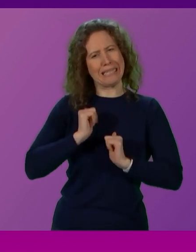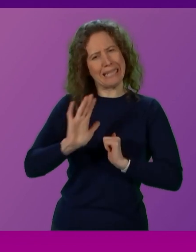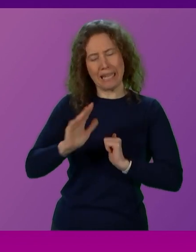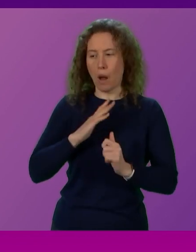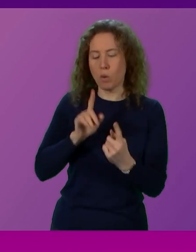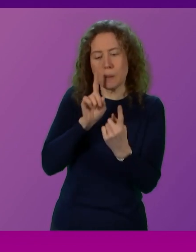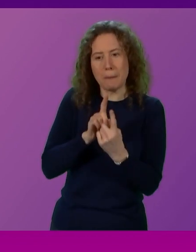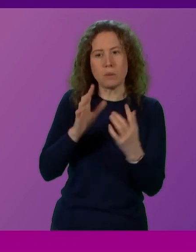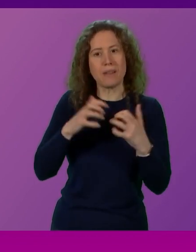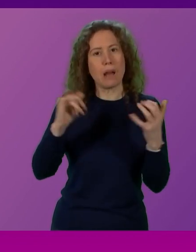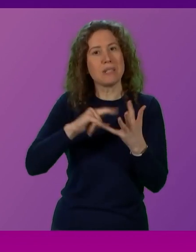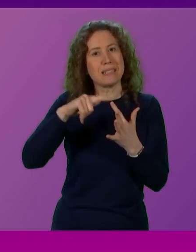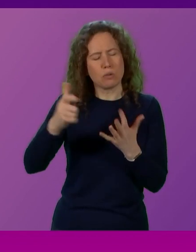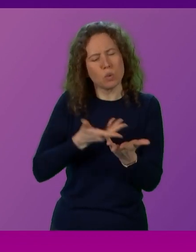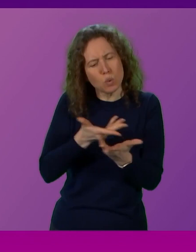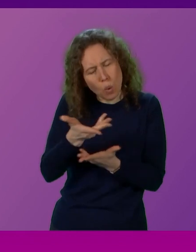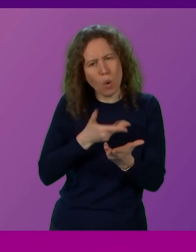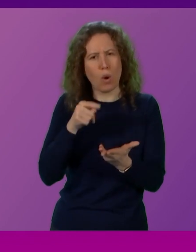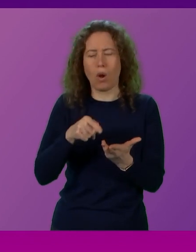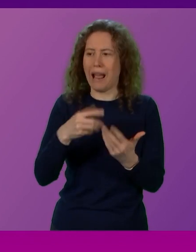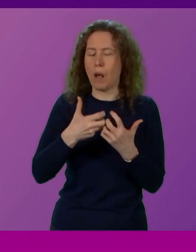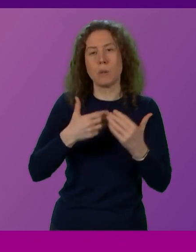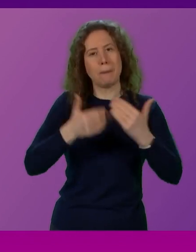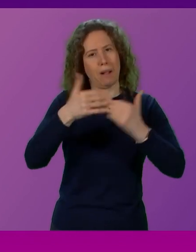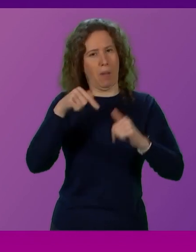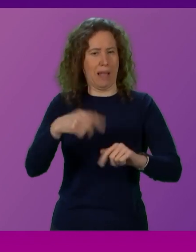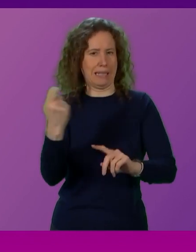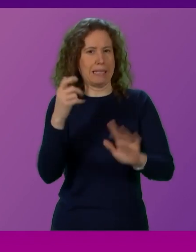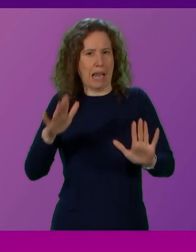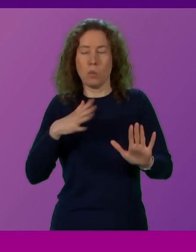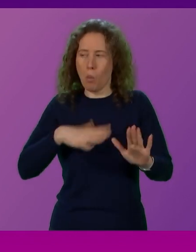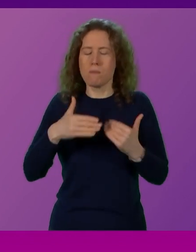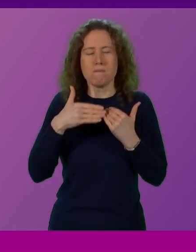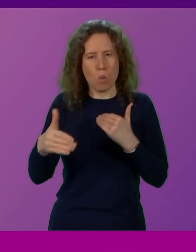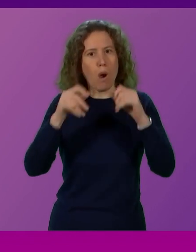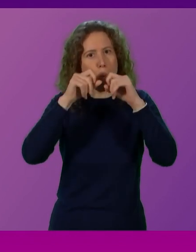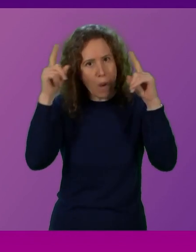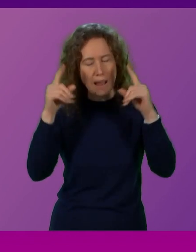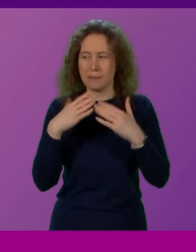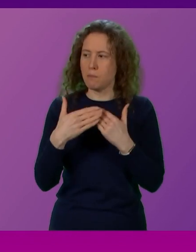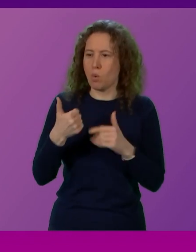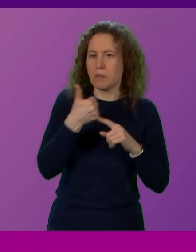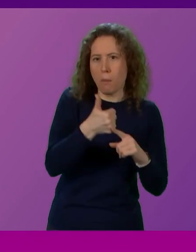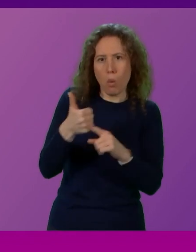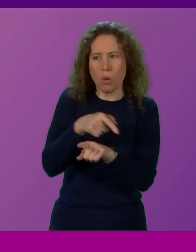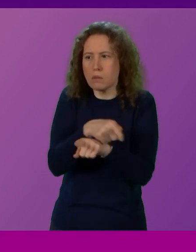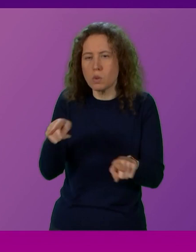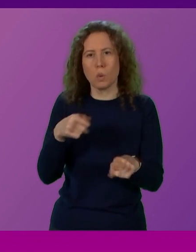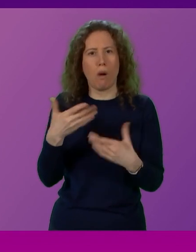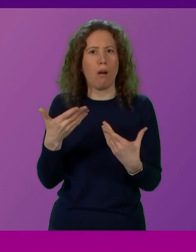Justice, Housing and Local Government to discuss ways to build on that success, so that we can raise awareness more and help the people who are highlighted in the Citizens Advice